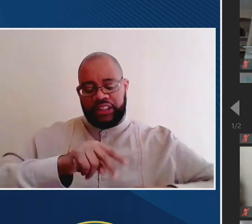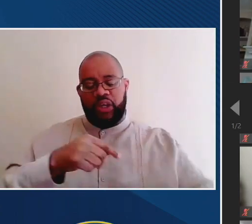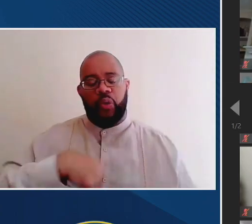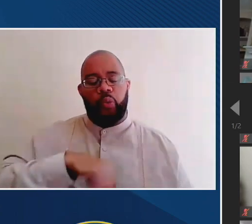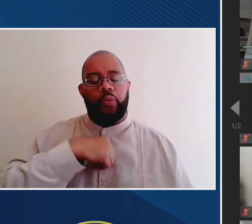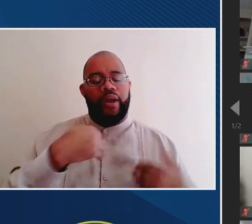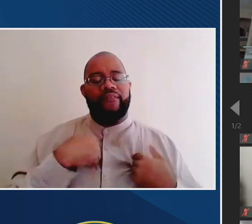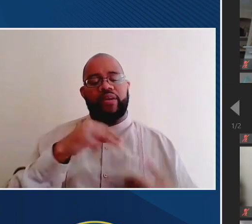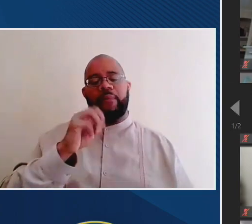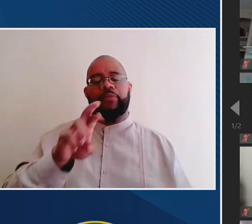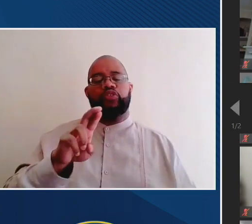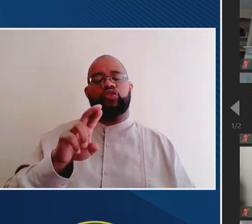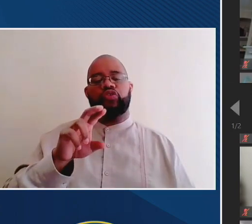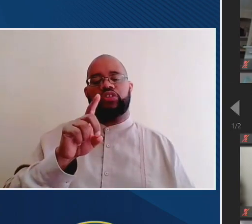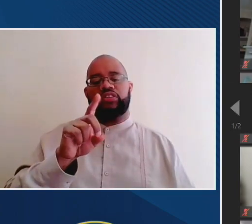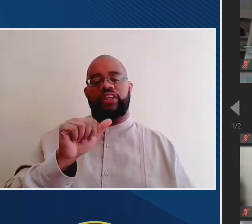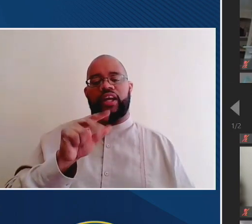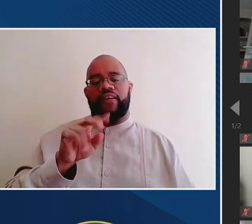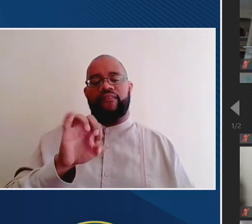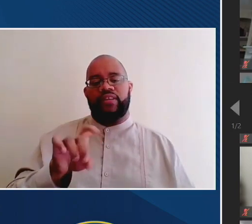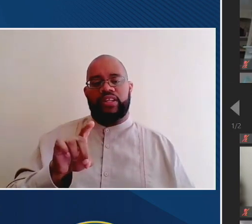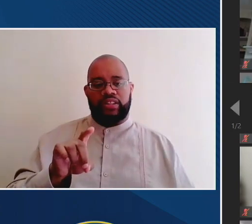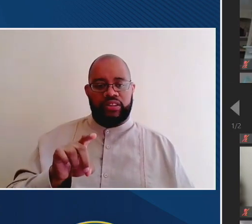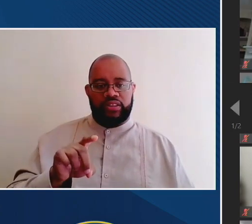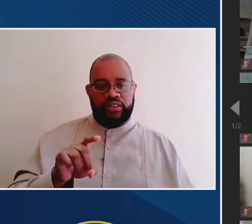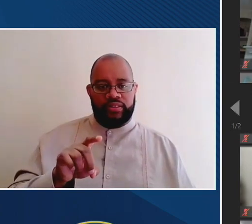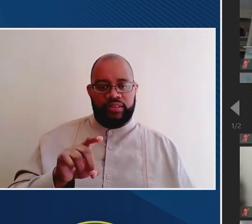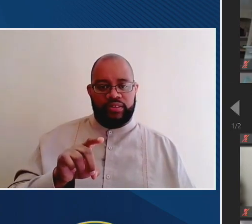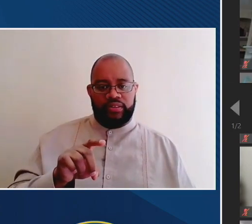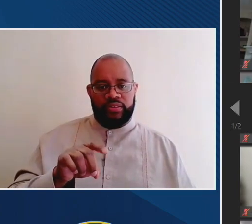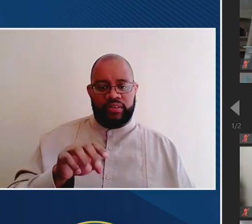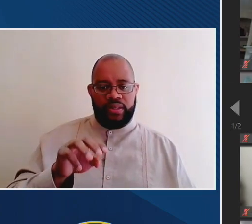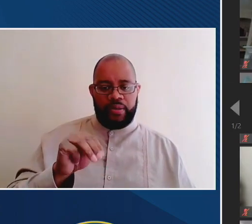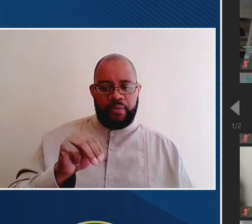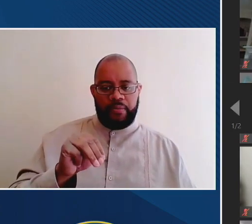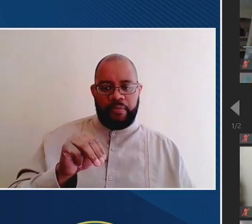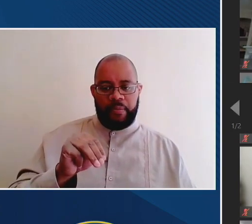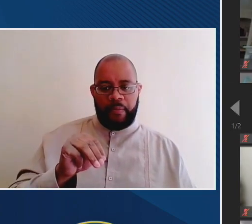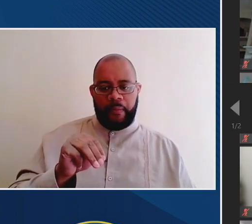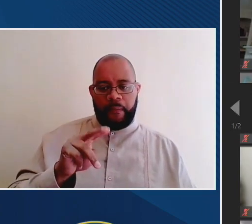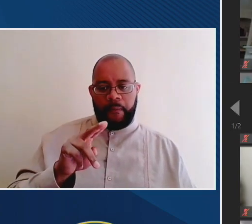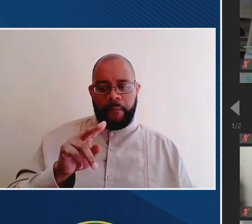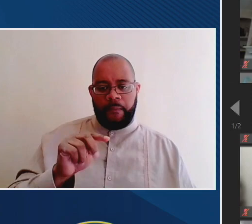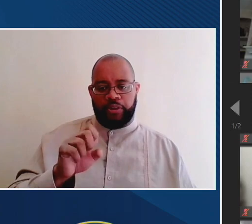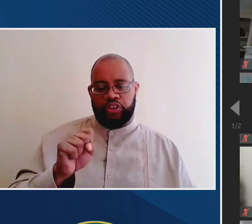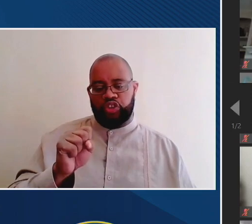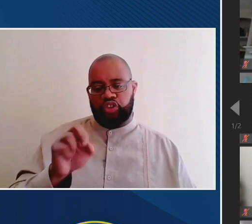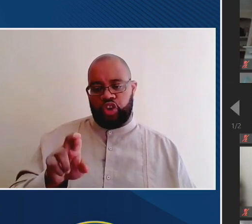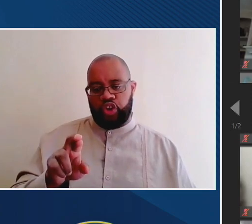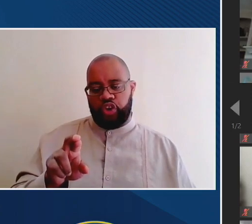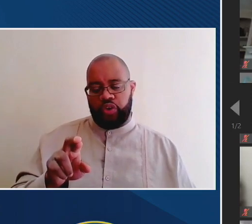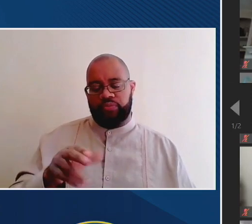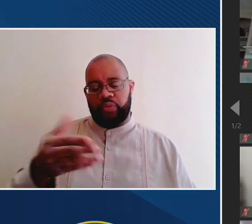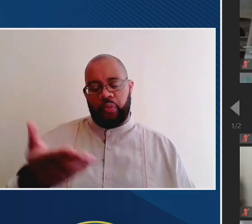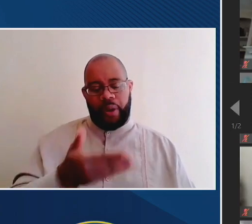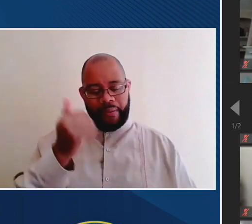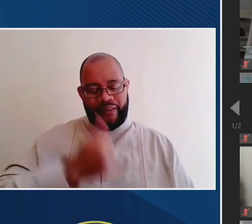David Musser. Welcome, David. Hello, everyone. From the Office of Postsecondary Education